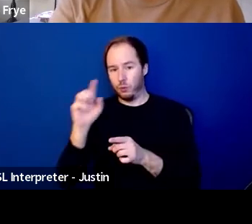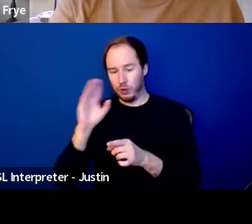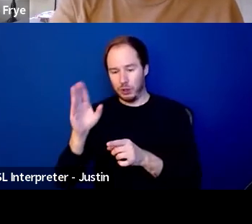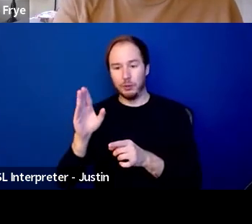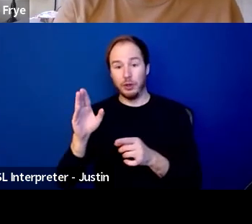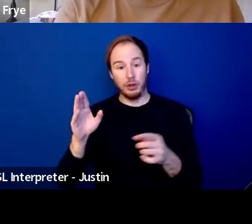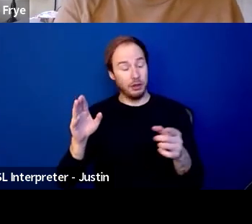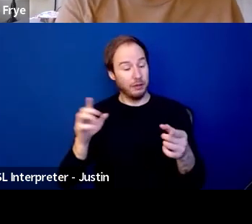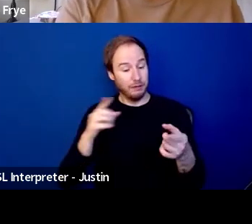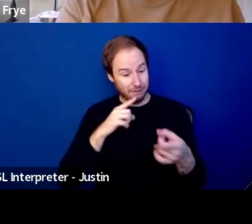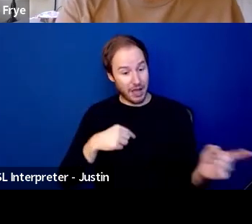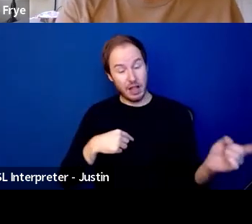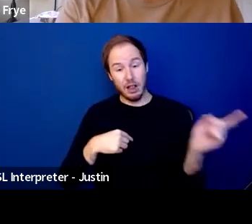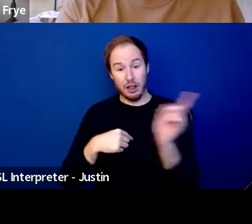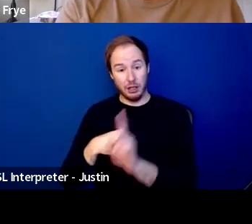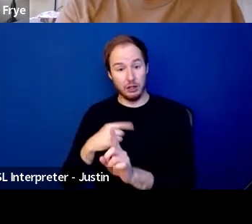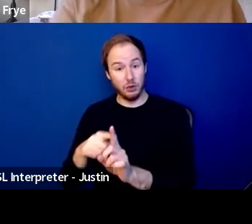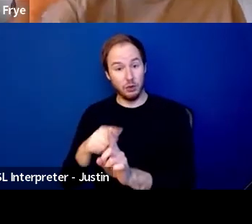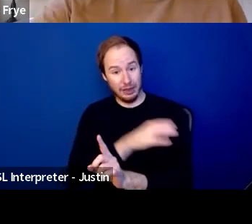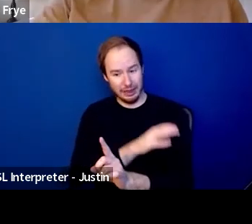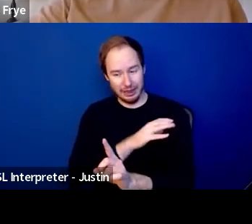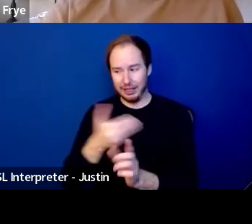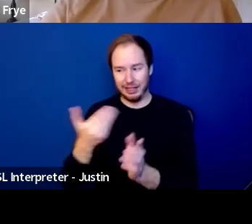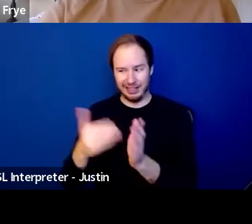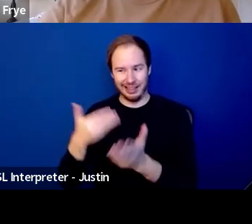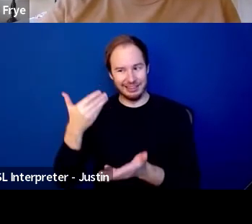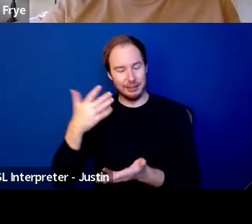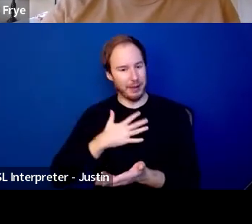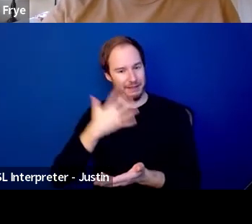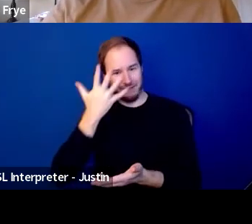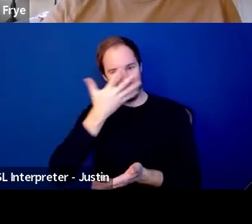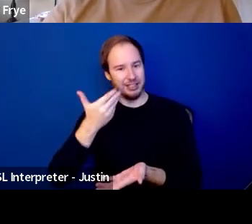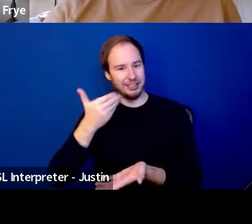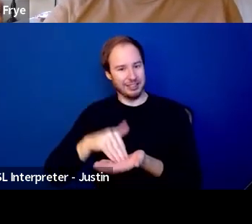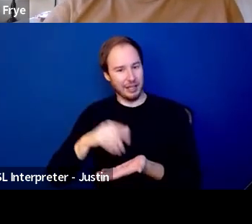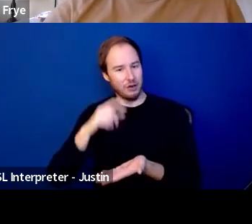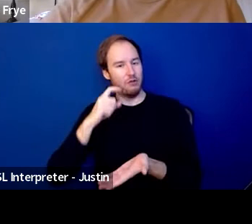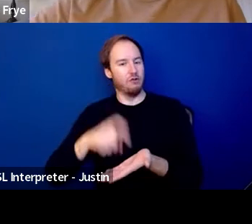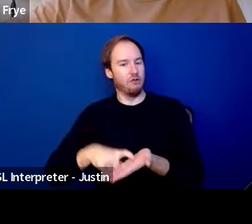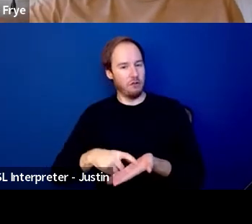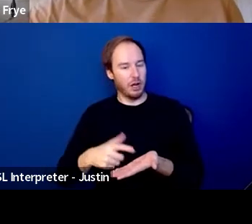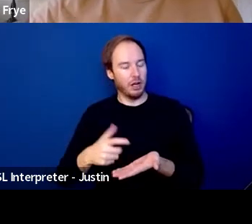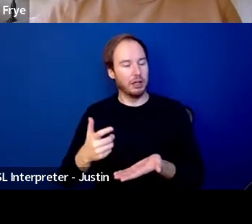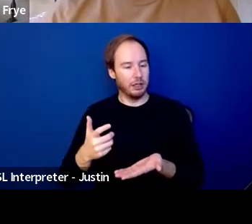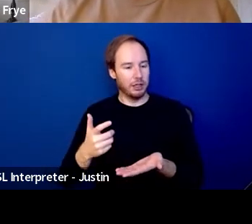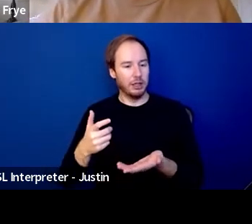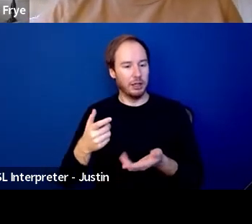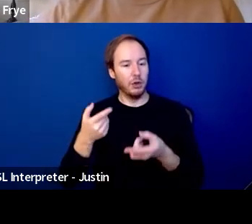when they come into clinic to get their ongoing treatment. And then as people get more stabilized